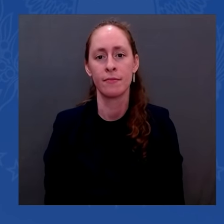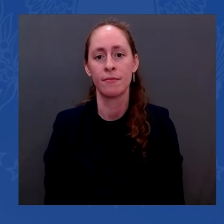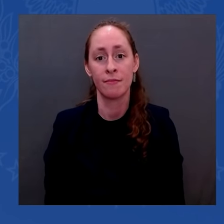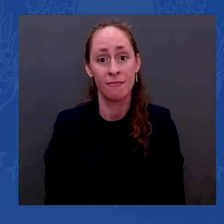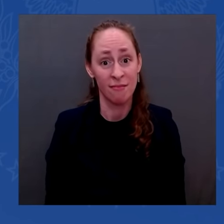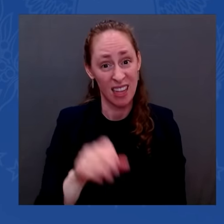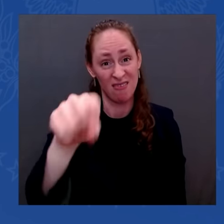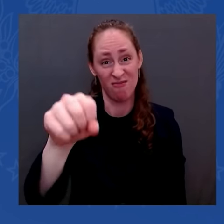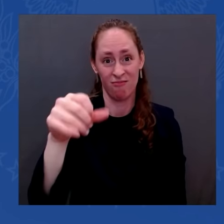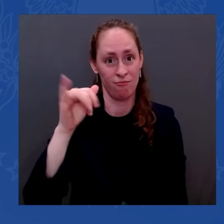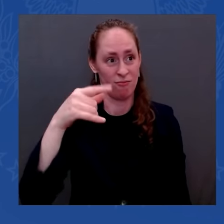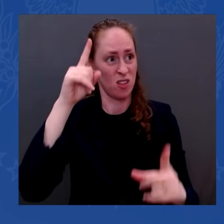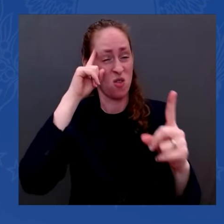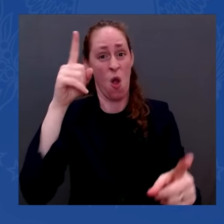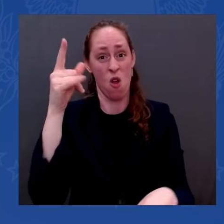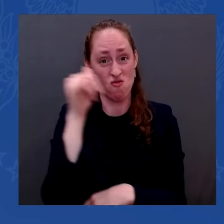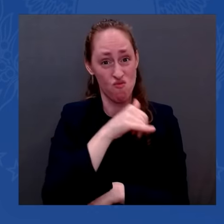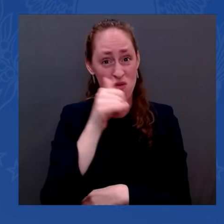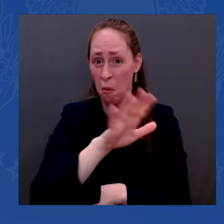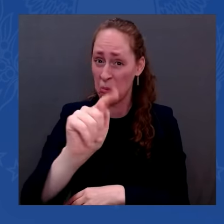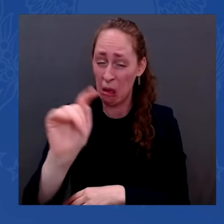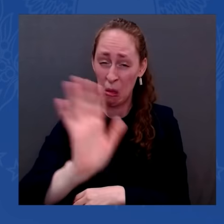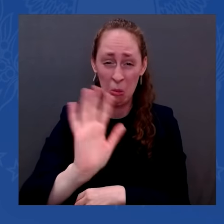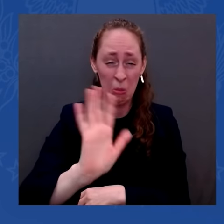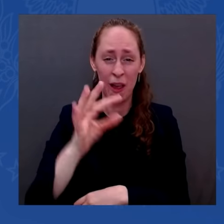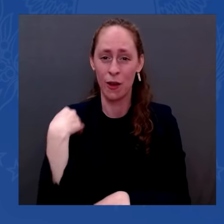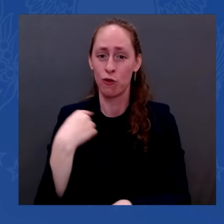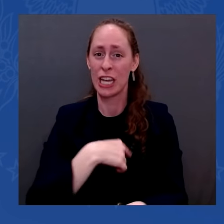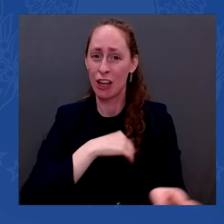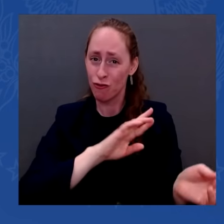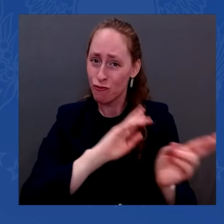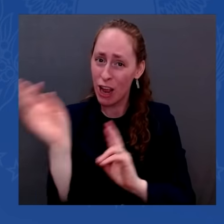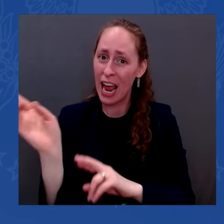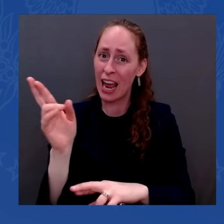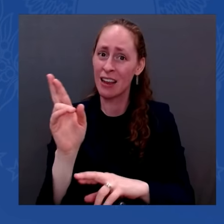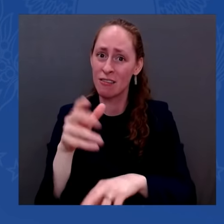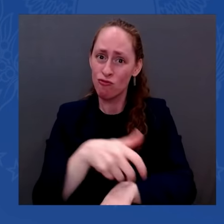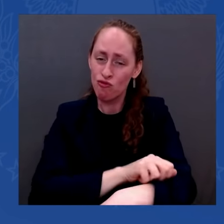We've been operating geothermal plants in the Imperial Valley for 40 years,